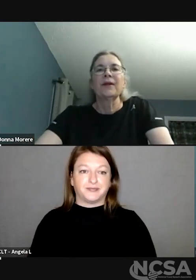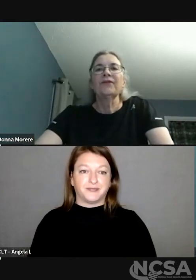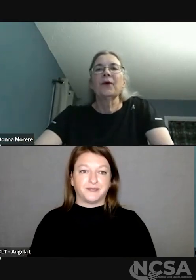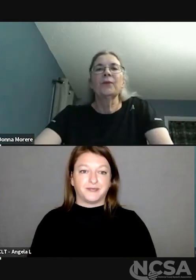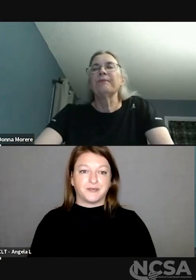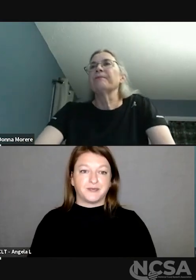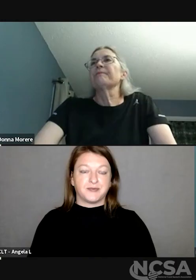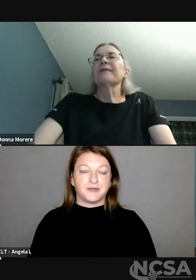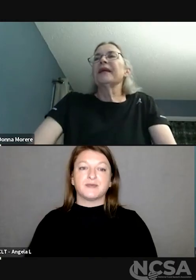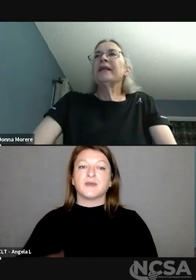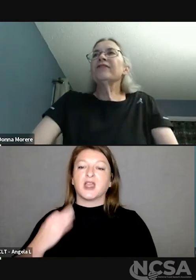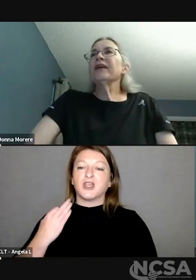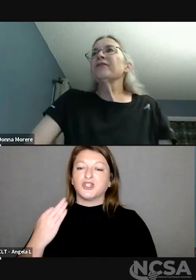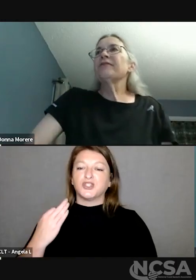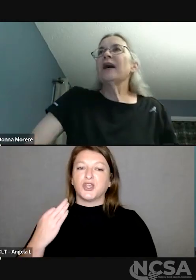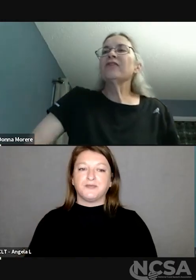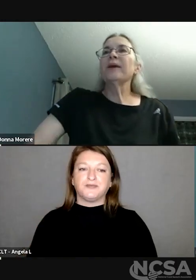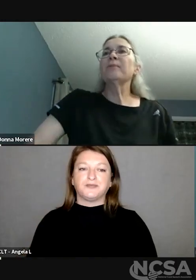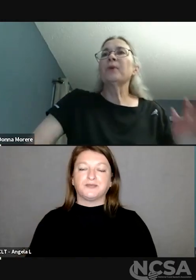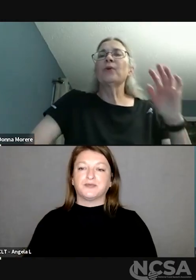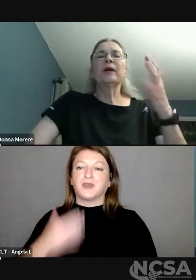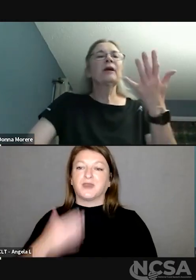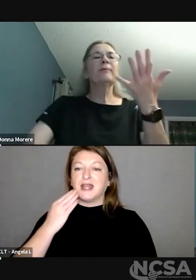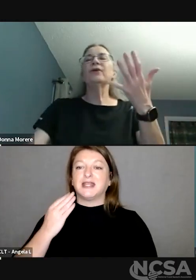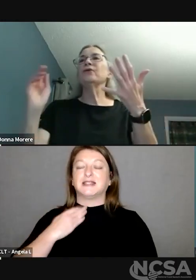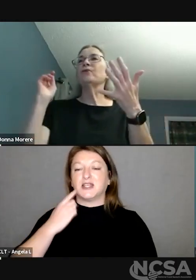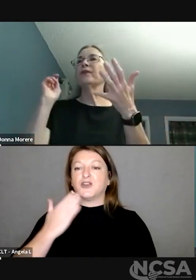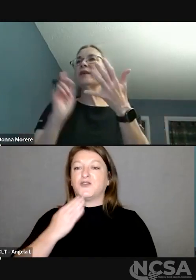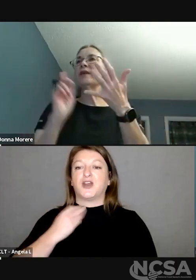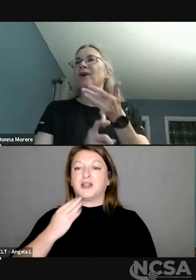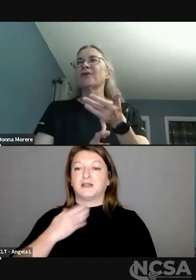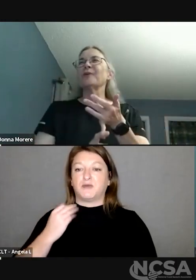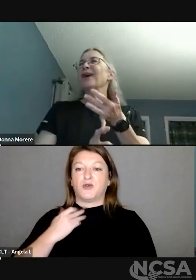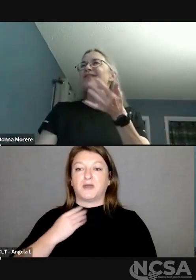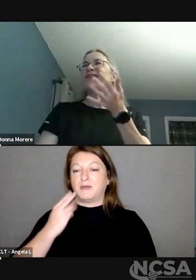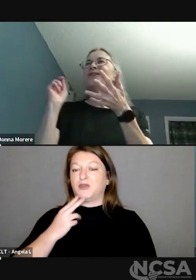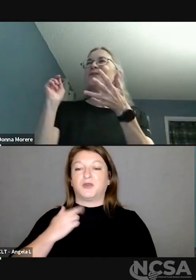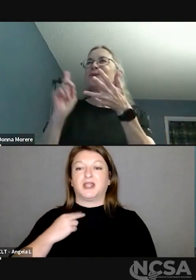So any standard phonics big program can be used with the cable auditory processing disorders,